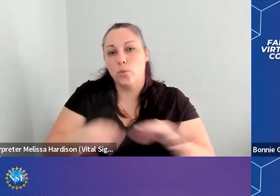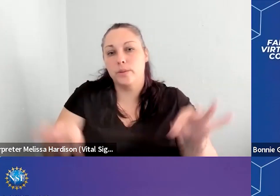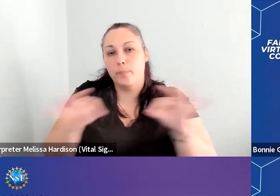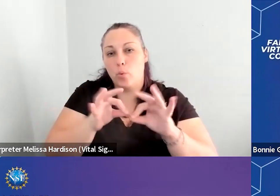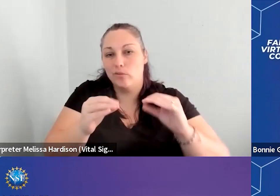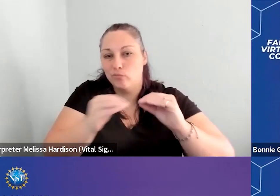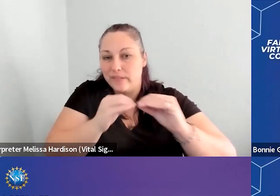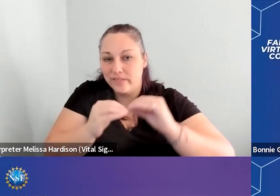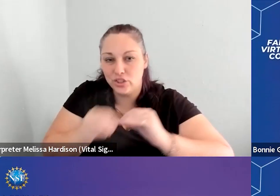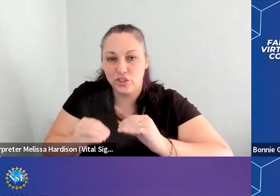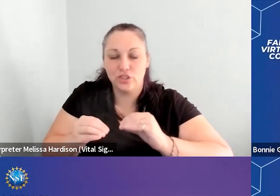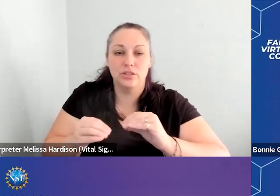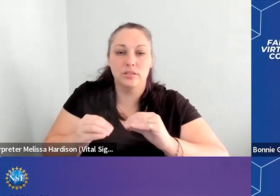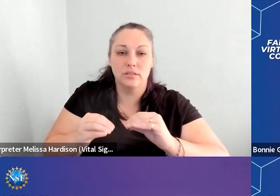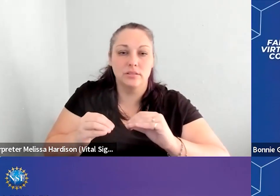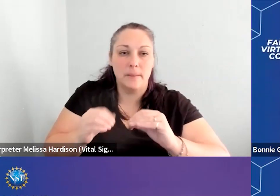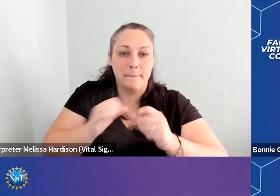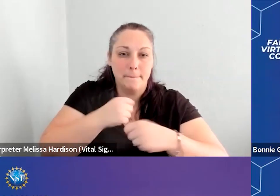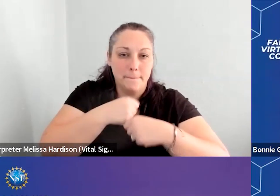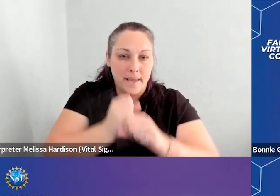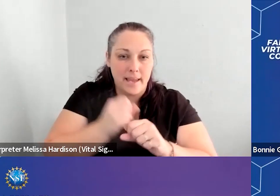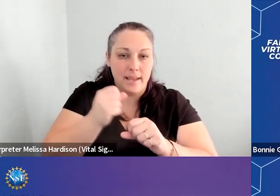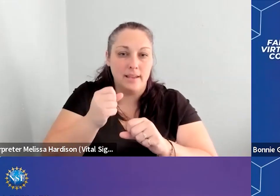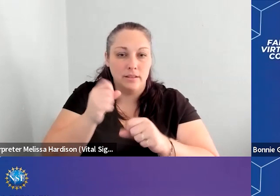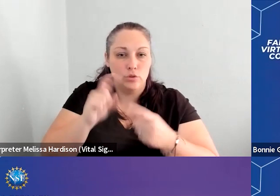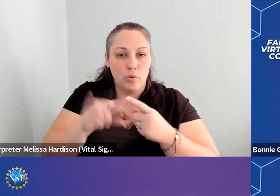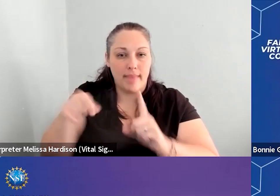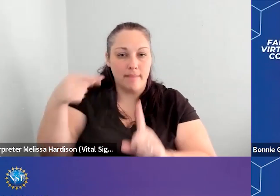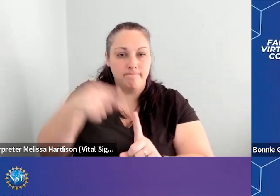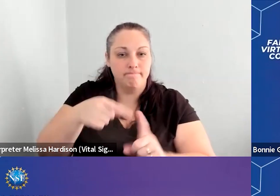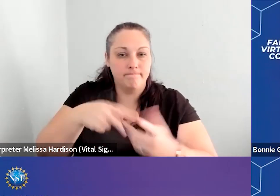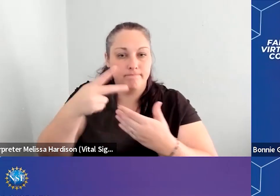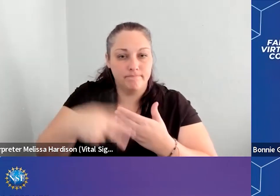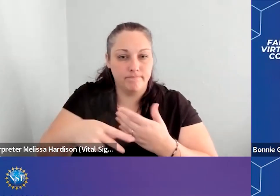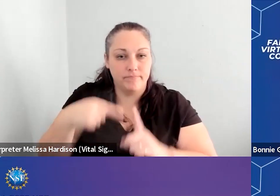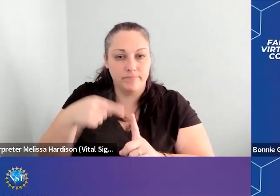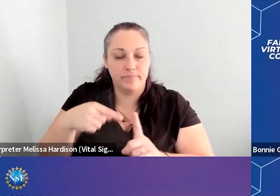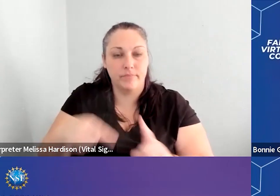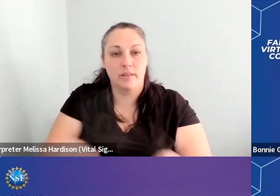that have been made to that solicitation, you know, for that year.